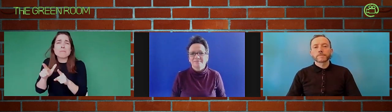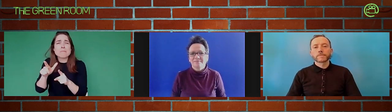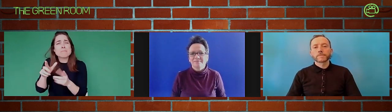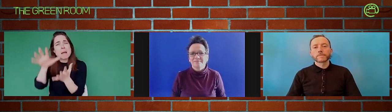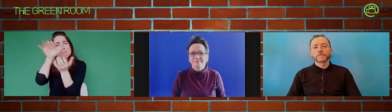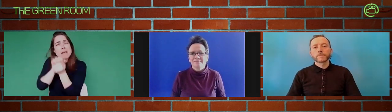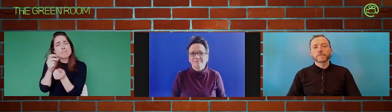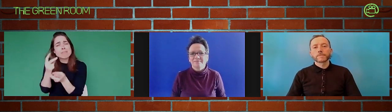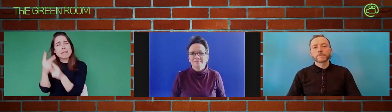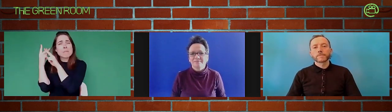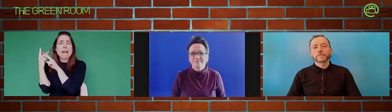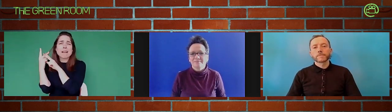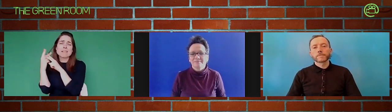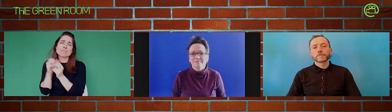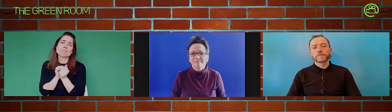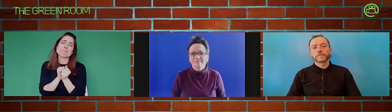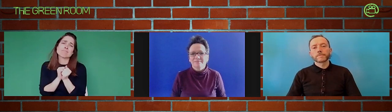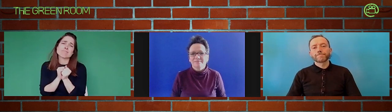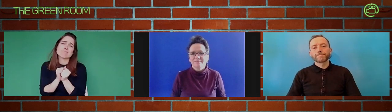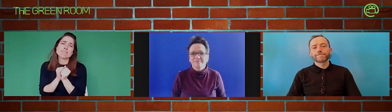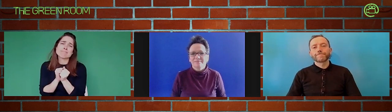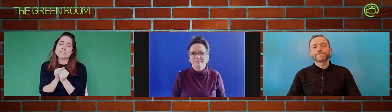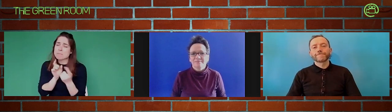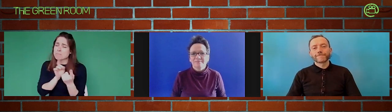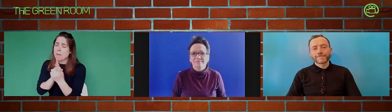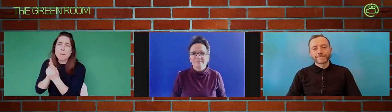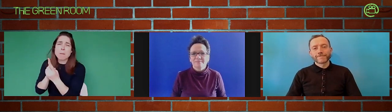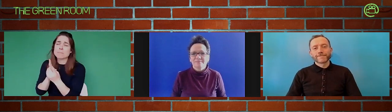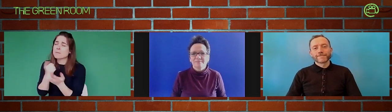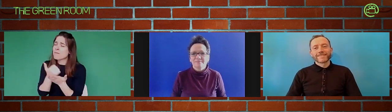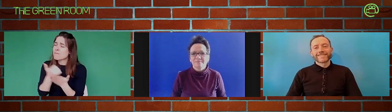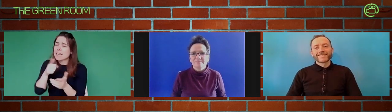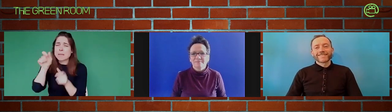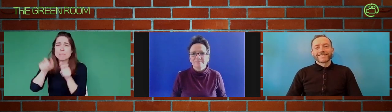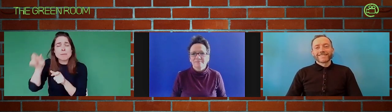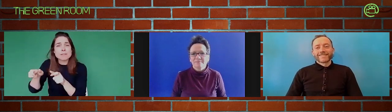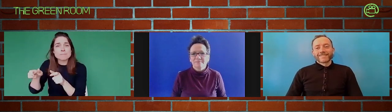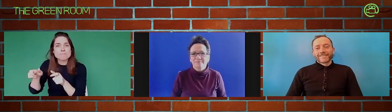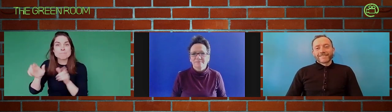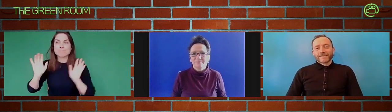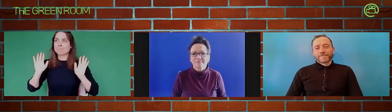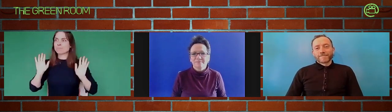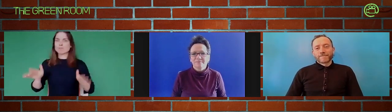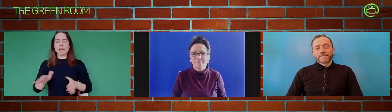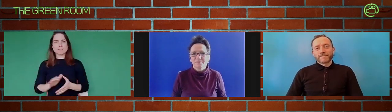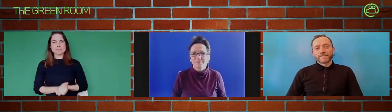meeting some amazing people there. Well thank you so much, both of you. You've